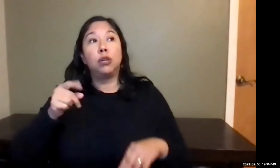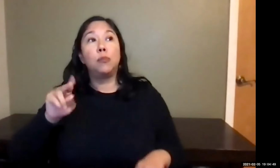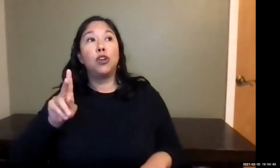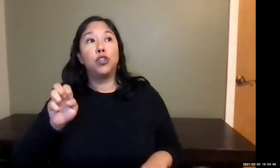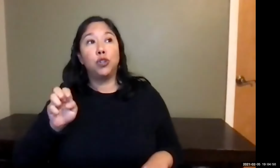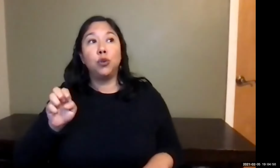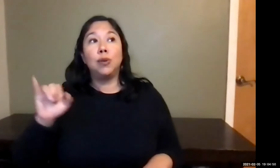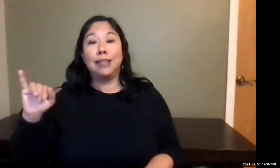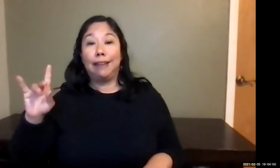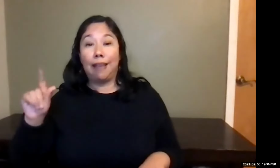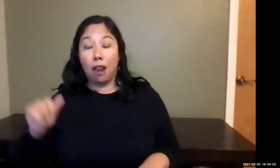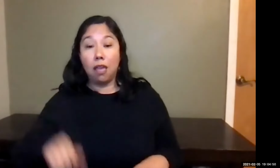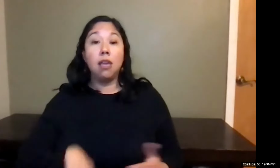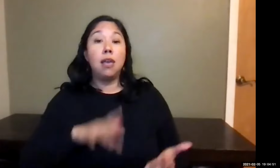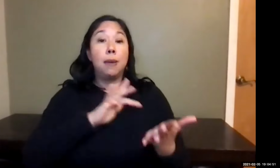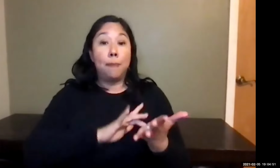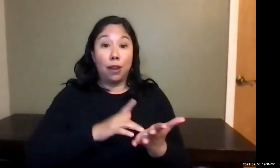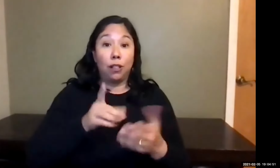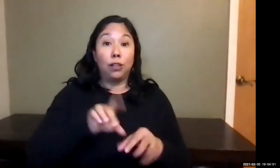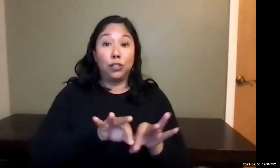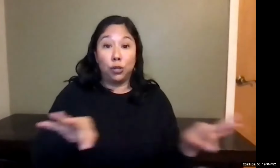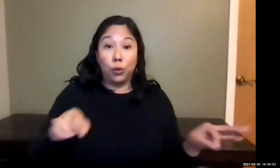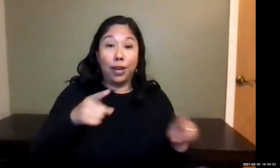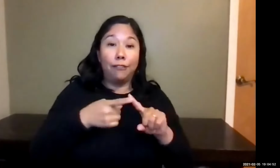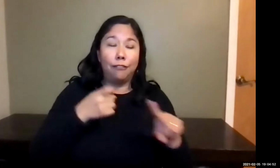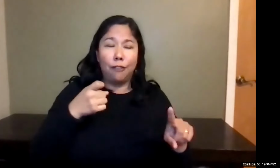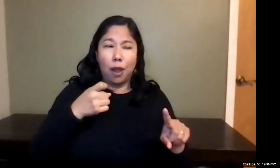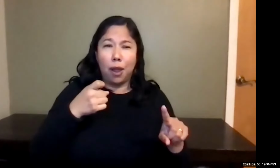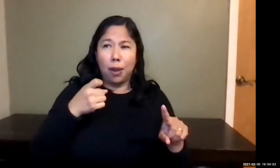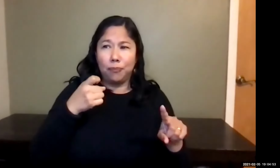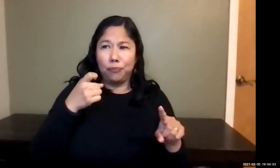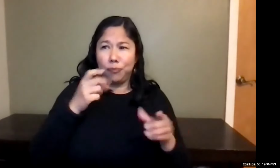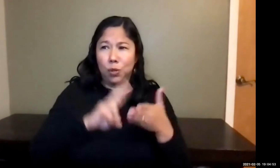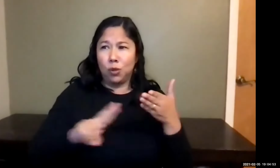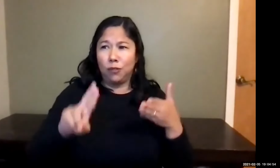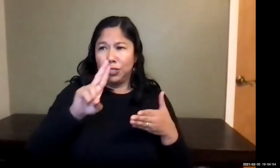New York University School of Medicine, and Masters in Public Health.